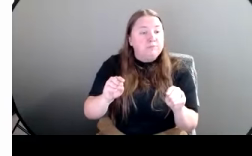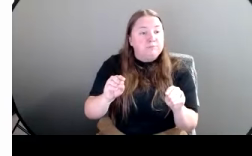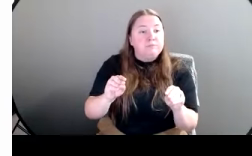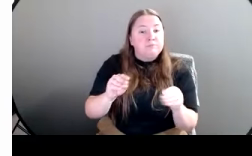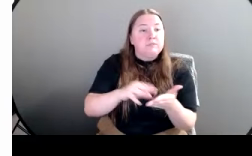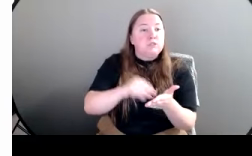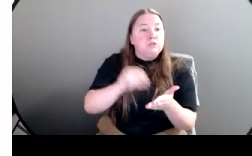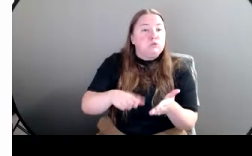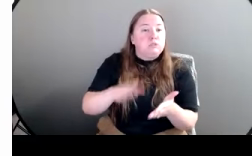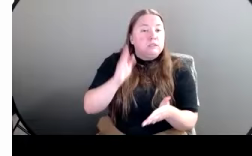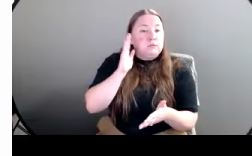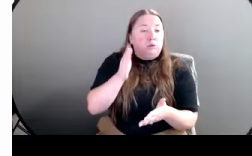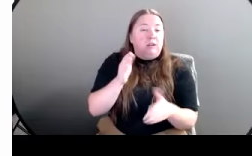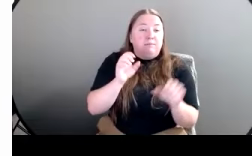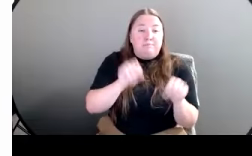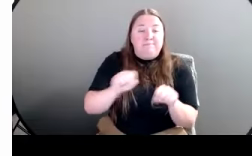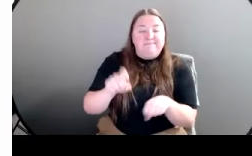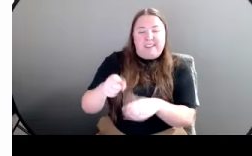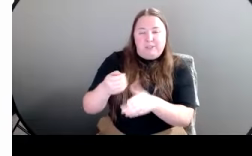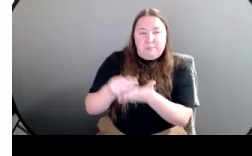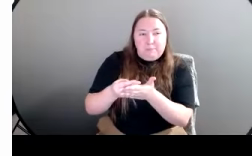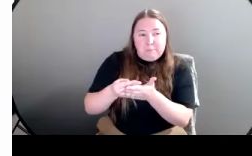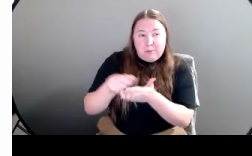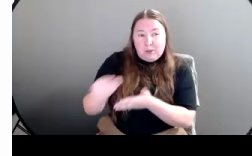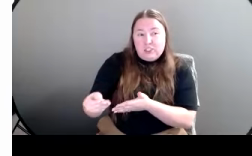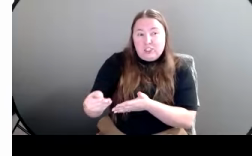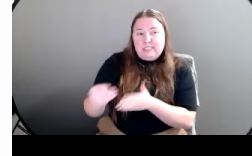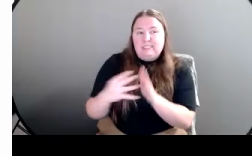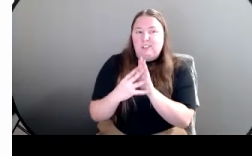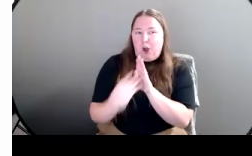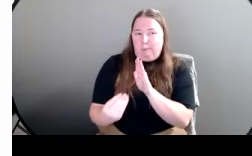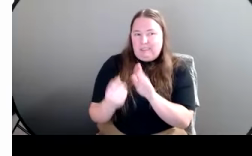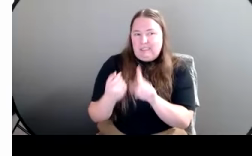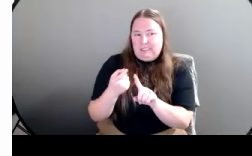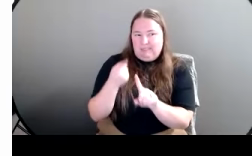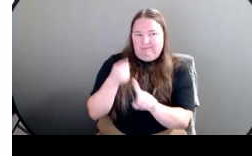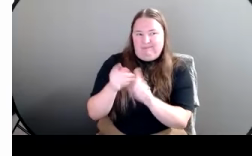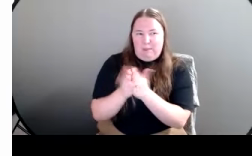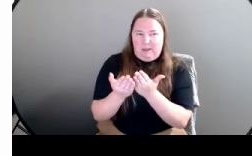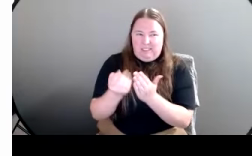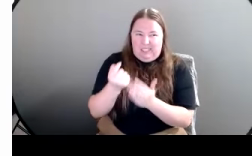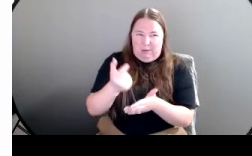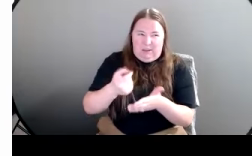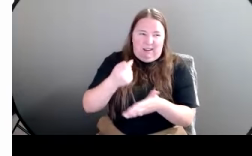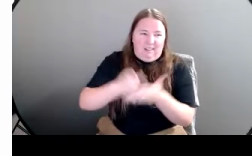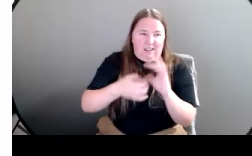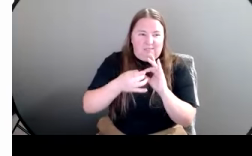would potentially have to purchase, copies of that. And there is a little bit of a cost associated with that.